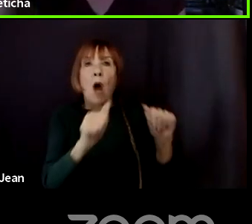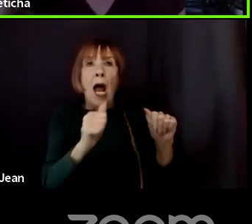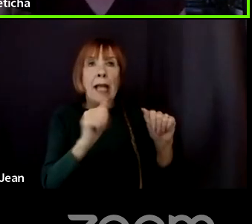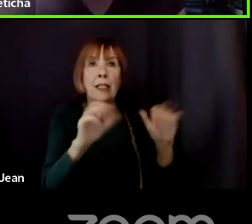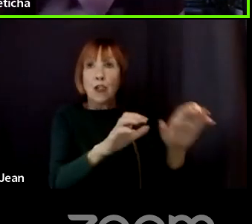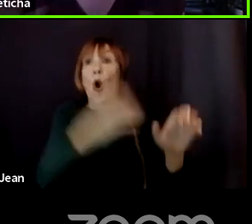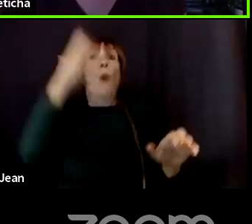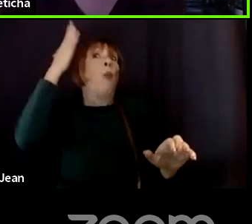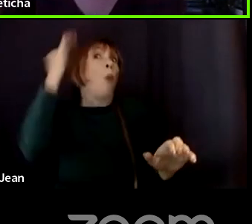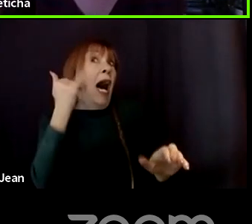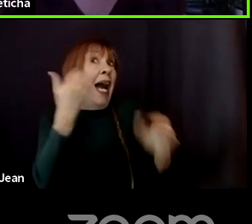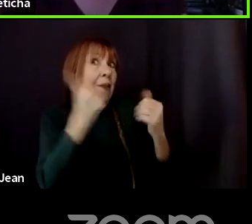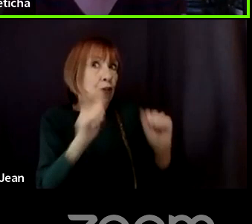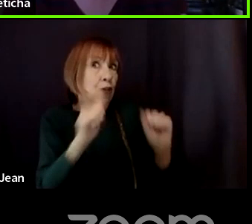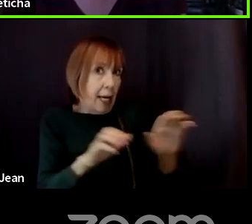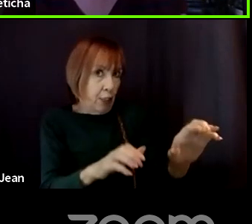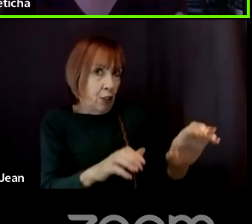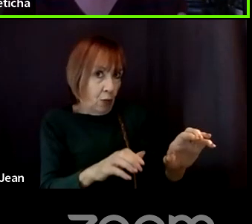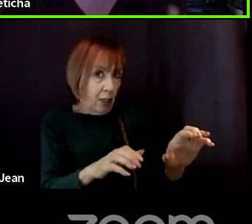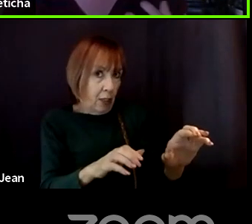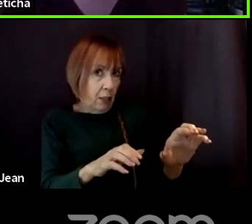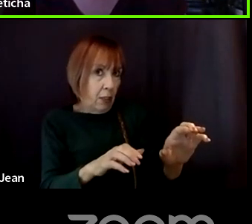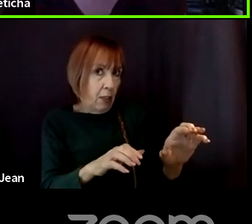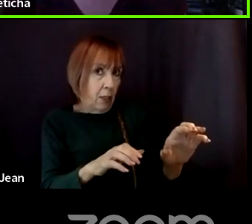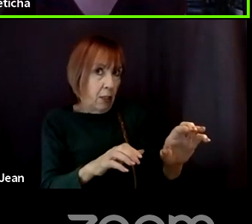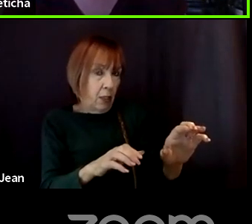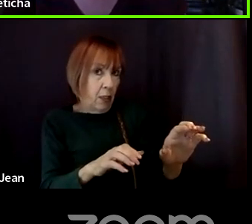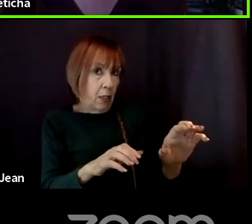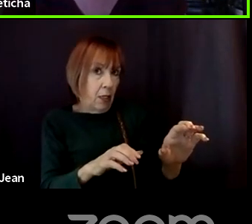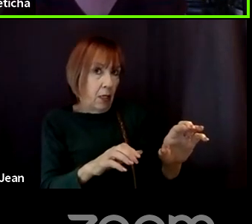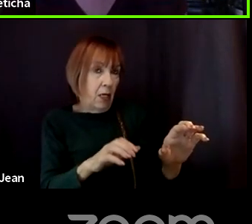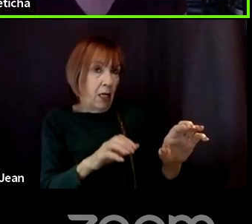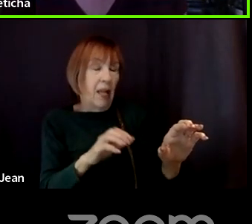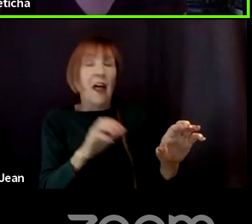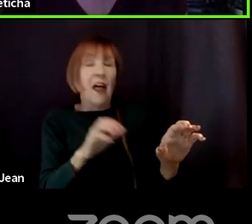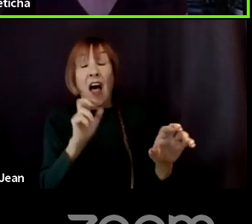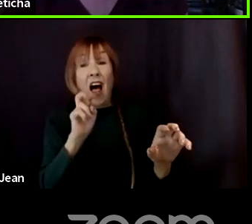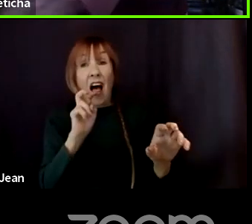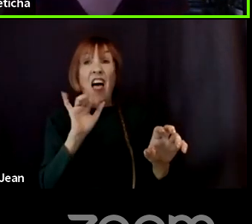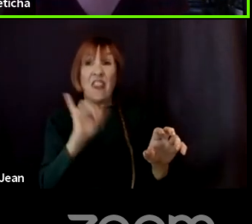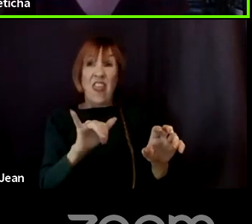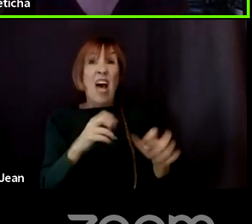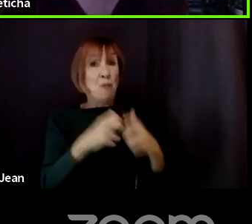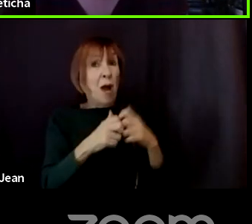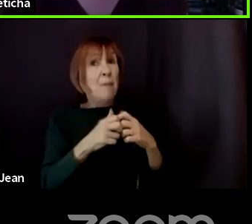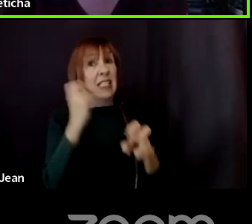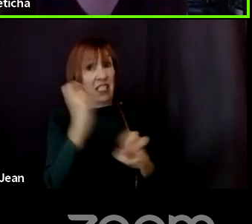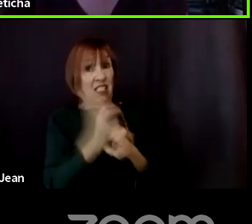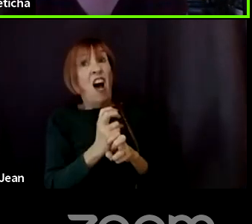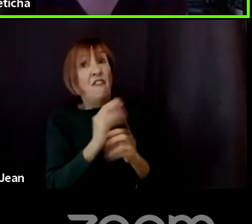And that's usually a pain in the butt to fix. But it inevitably means like,